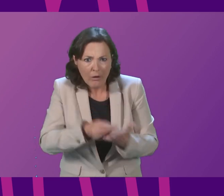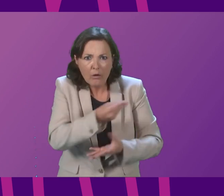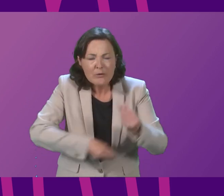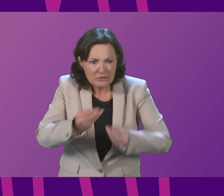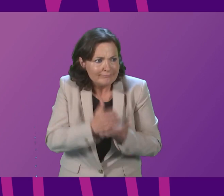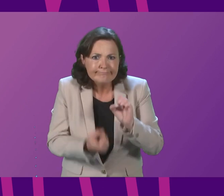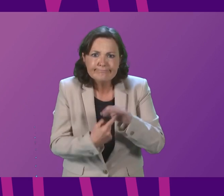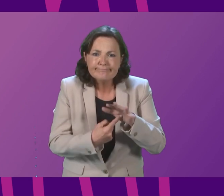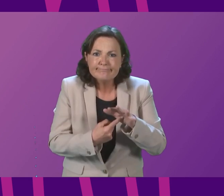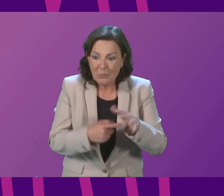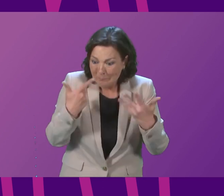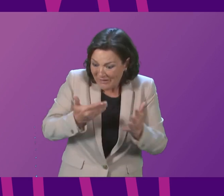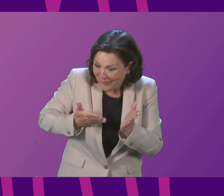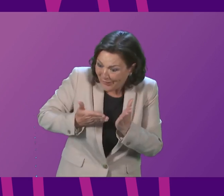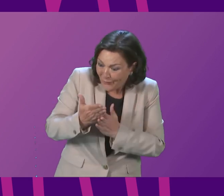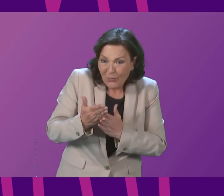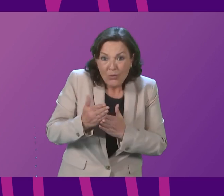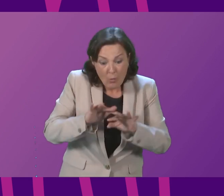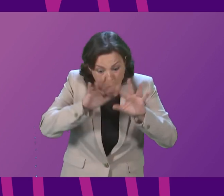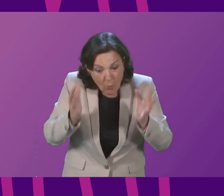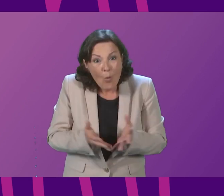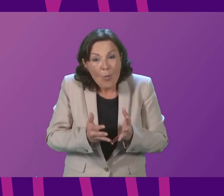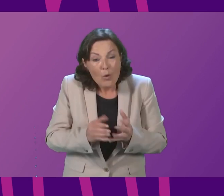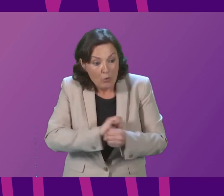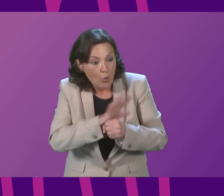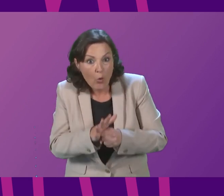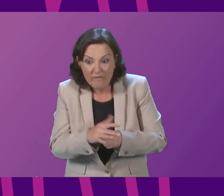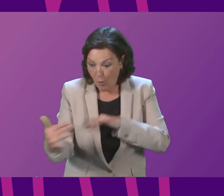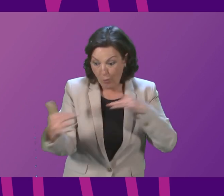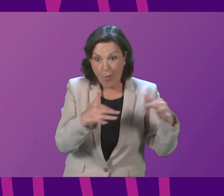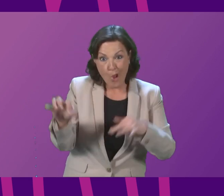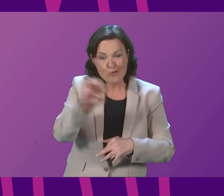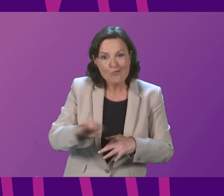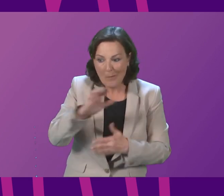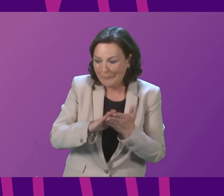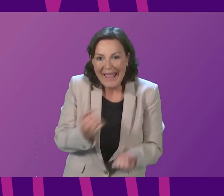We have just gone through a pandemic, war in Europe has hiked energy prices and there